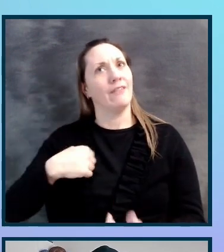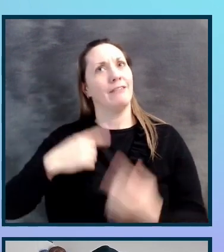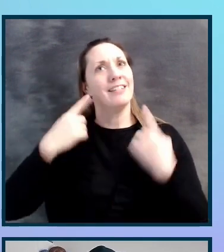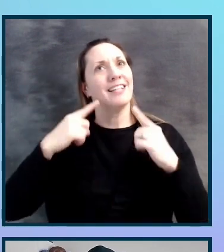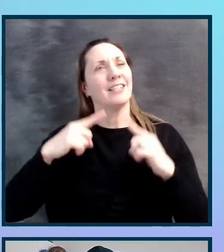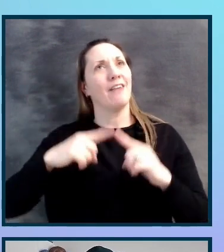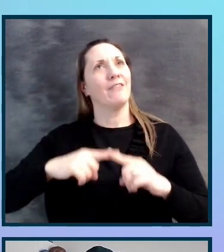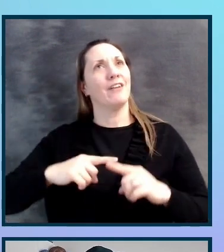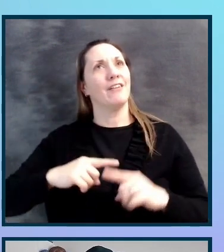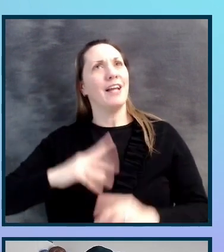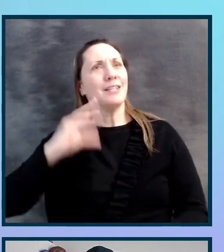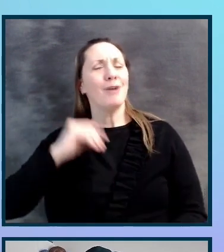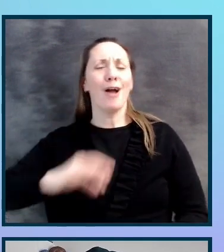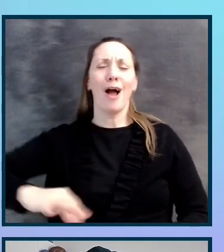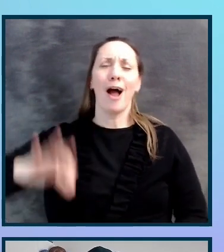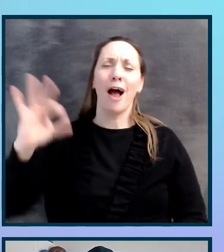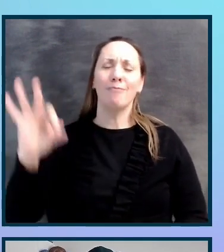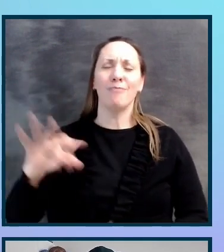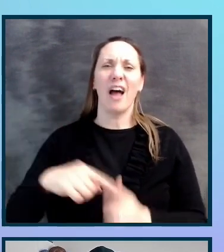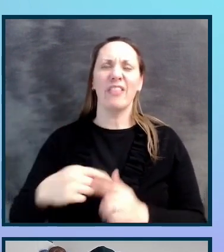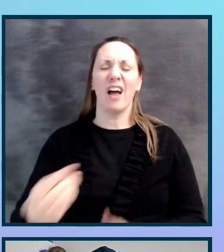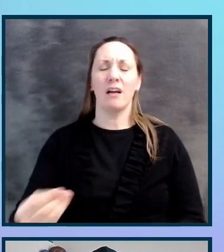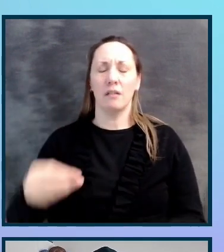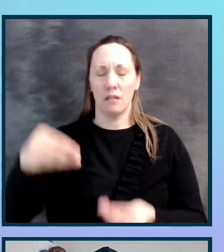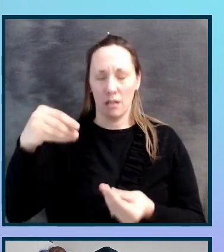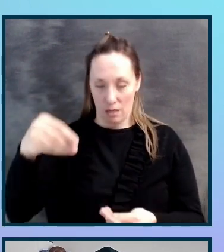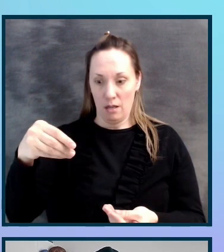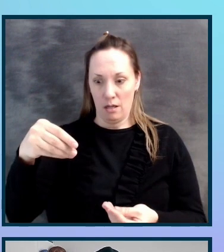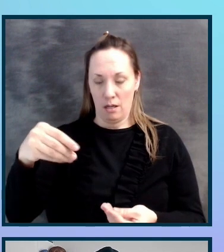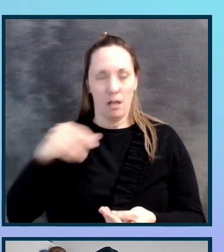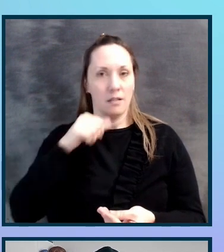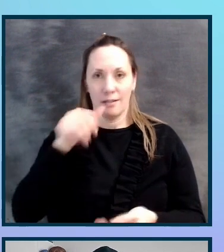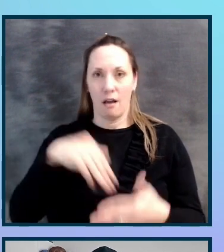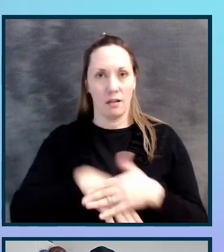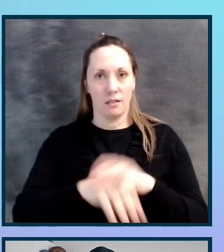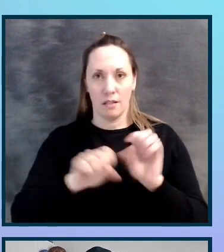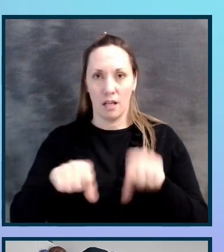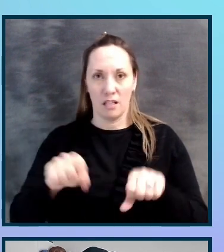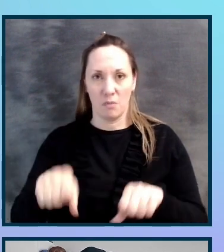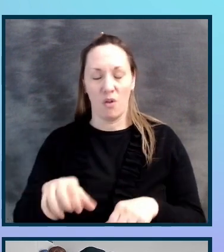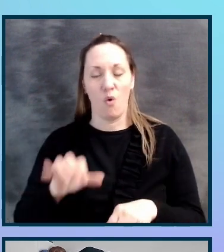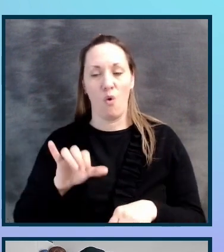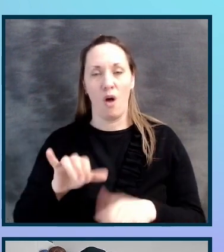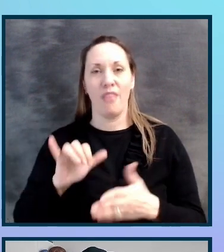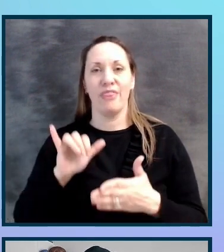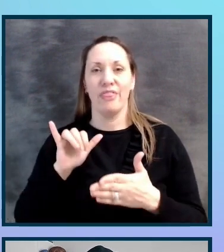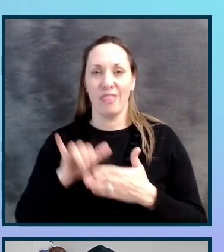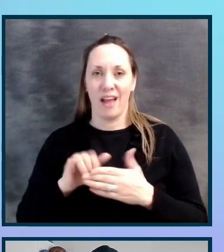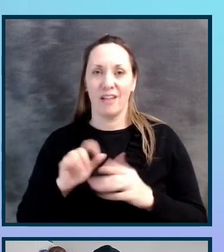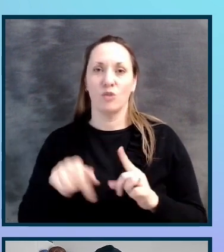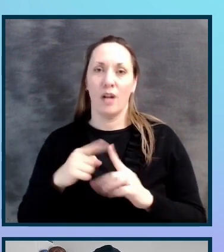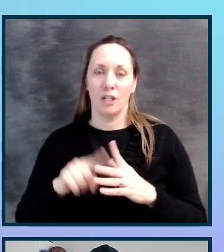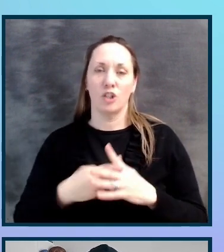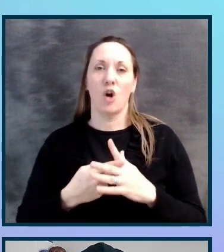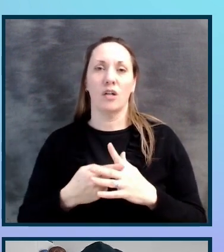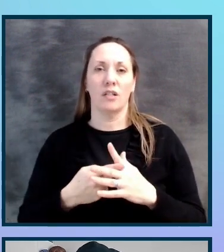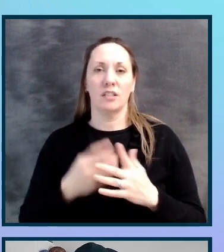of, oh my God, this is not even close to accessible, right? That made me start to give a damn about accessibility. That made me start to give about stuff I do